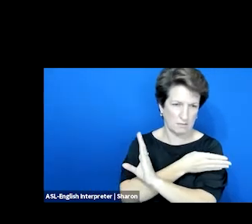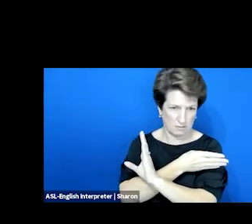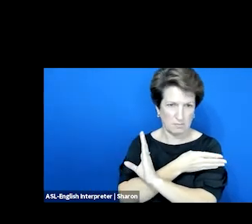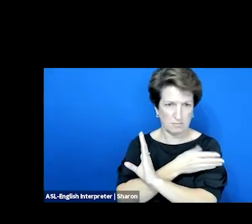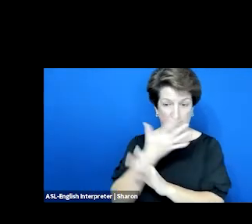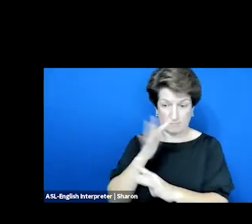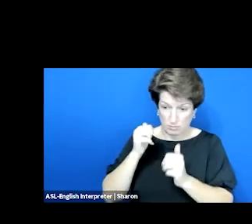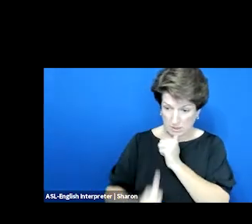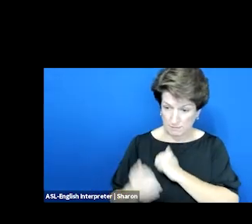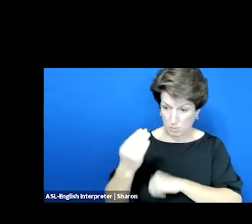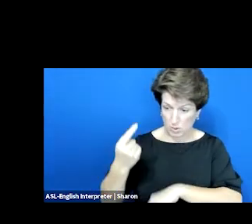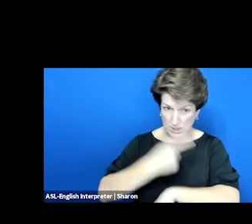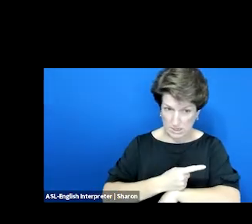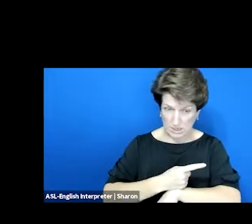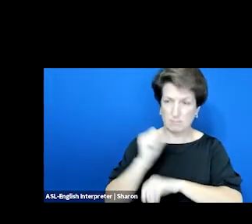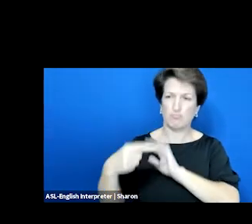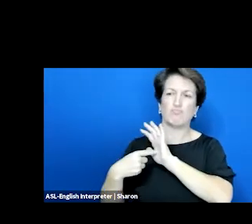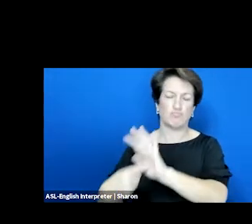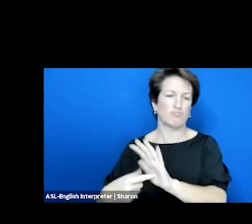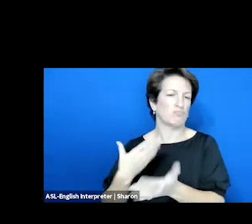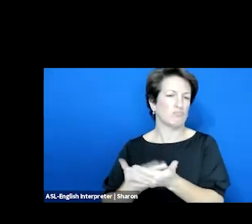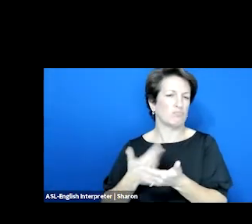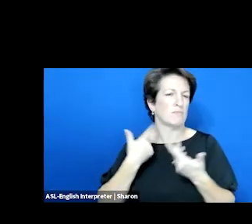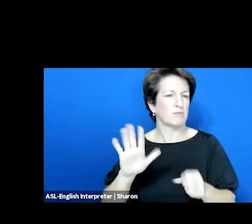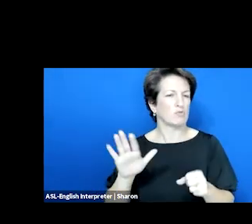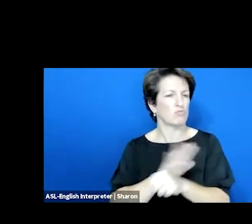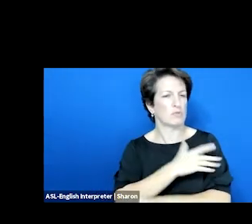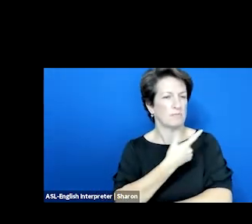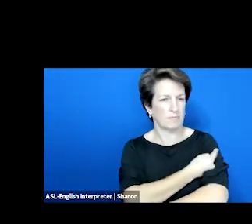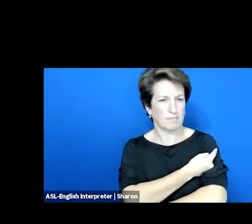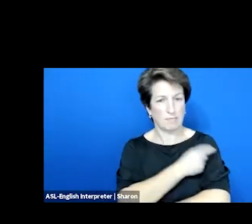Pfizer,